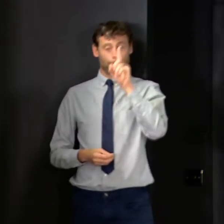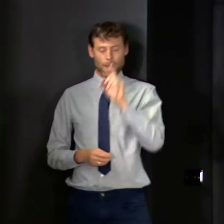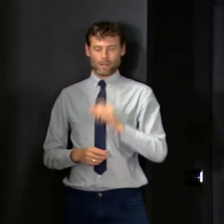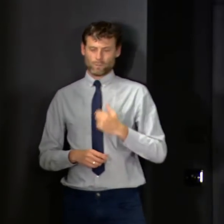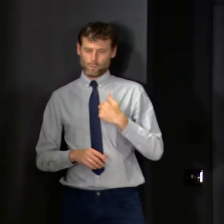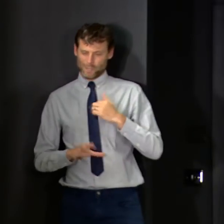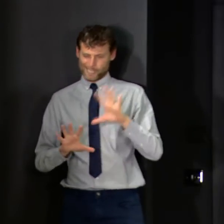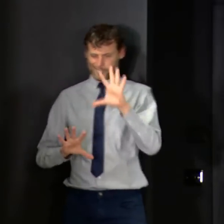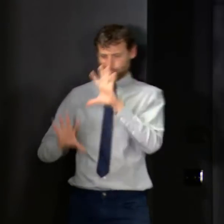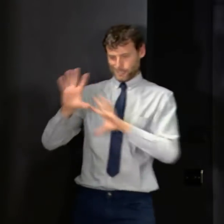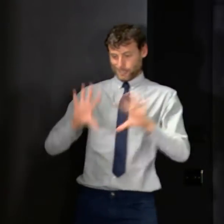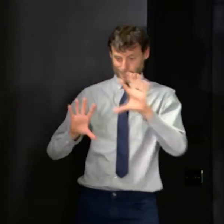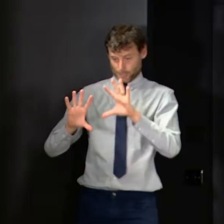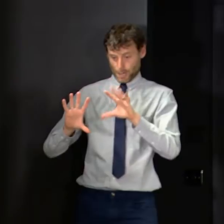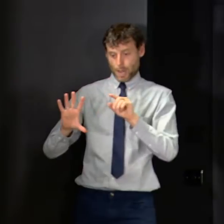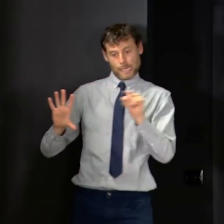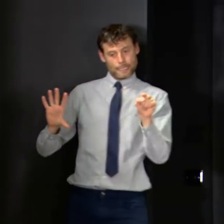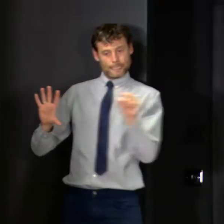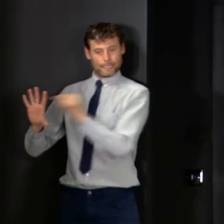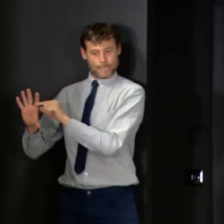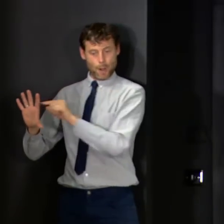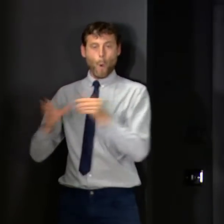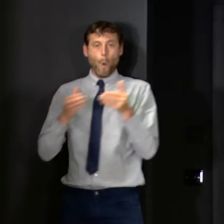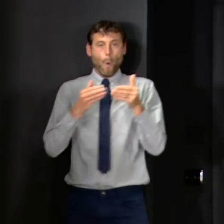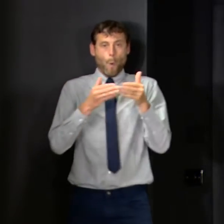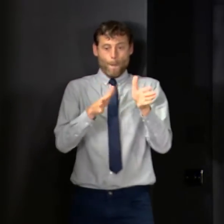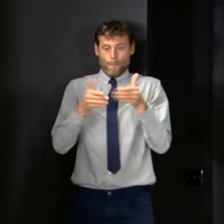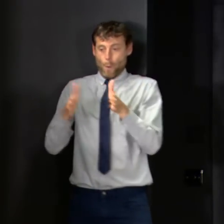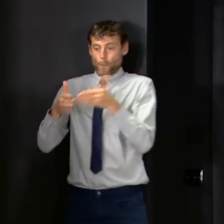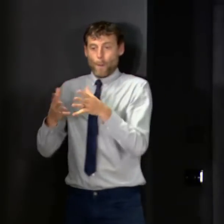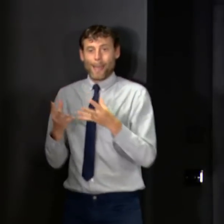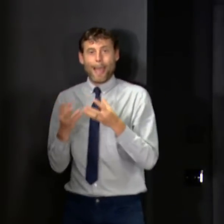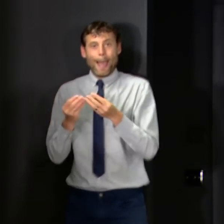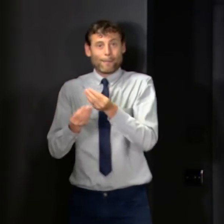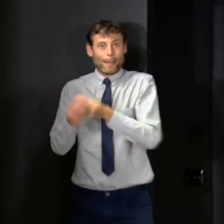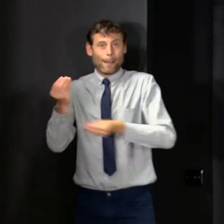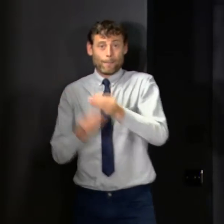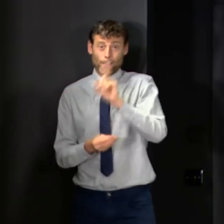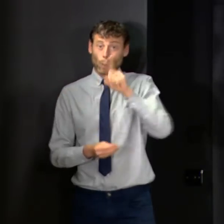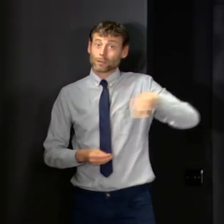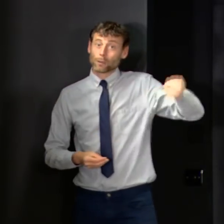will be a latent demand, and when they do reopen they should open up to a very strong